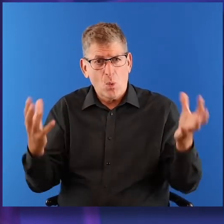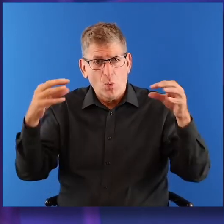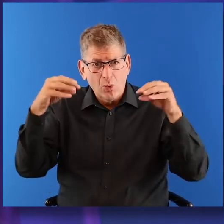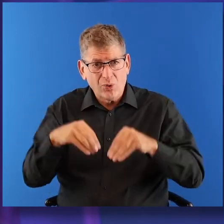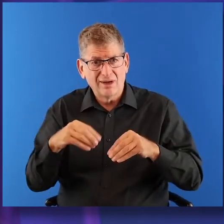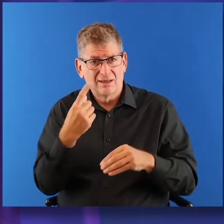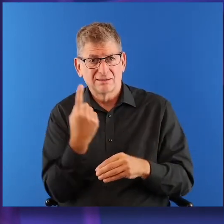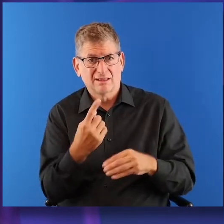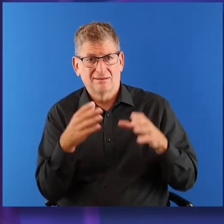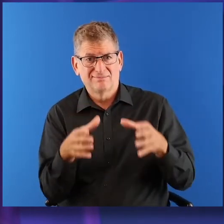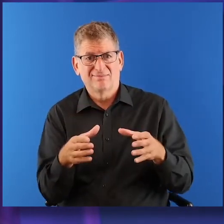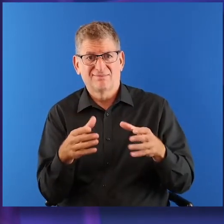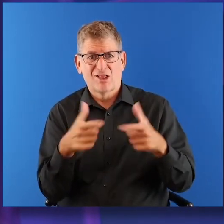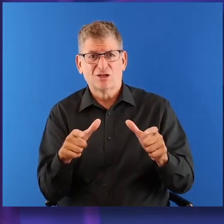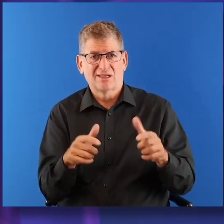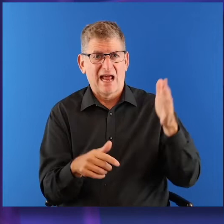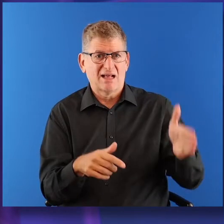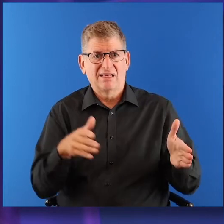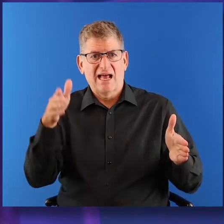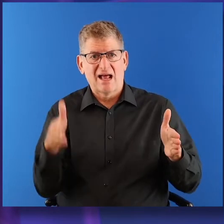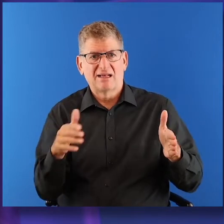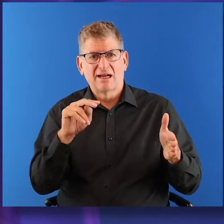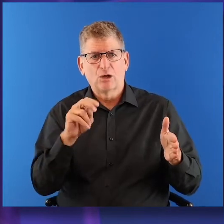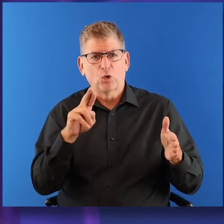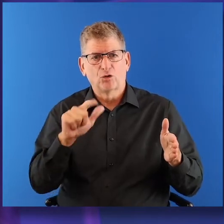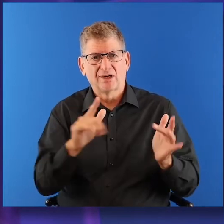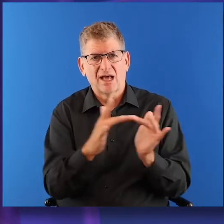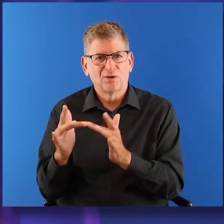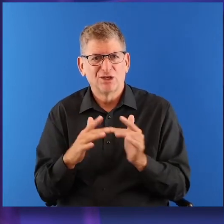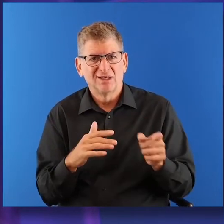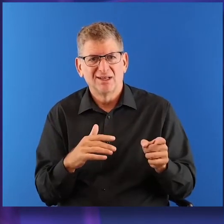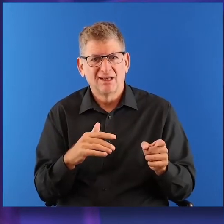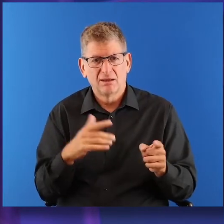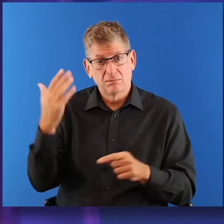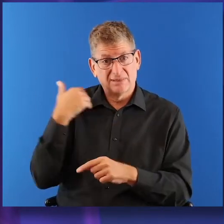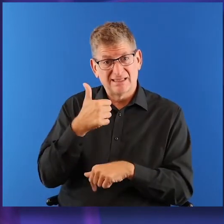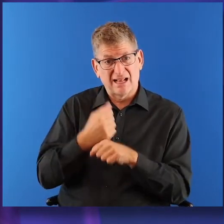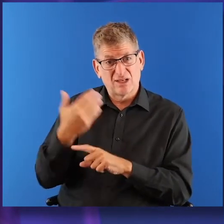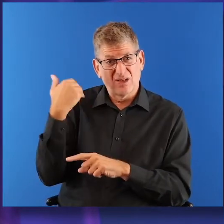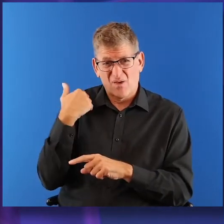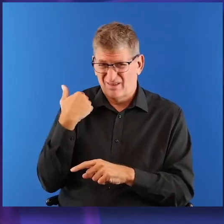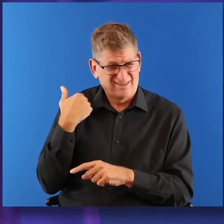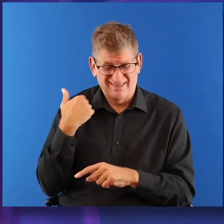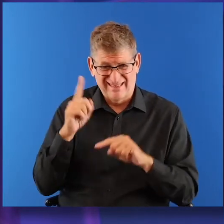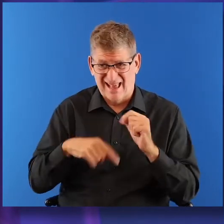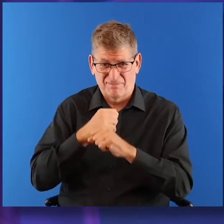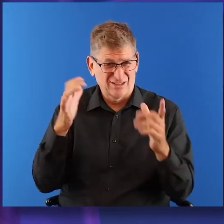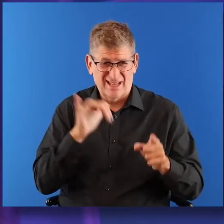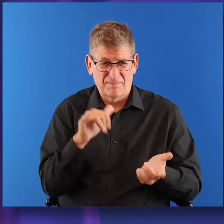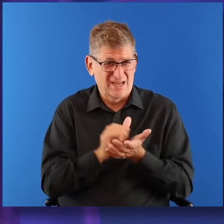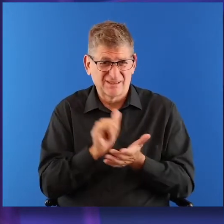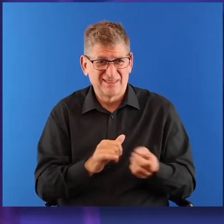singular large, end-to-end neural networks. This was nearly impossible to imagine 10 years ago.